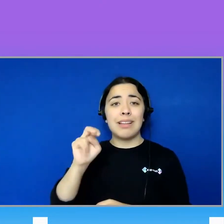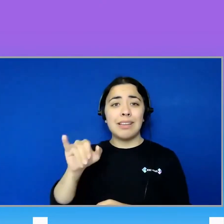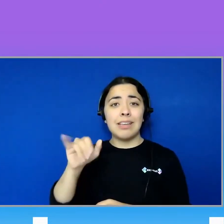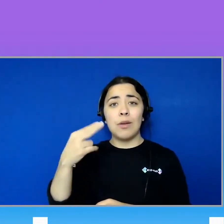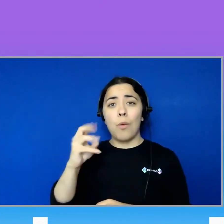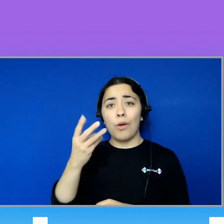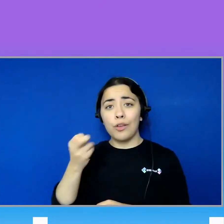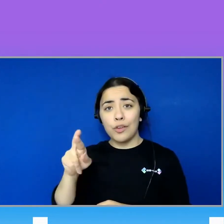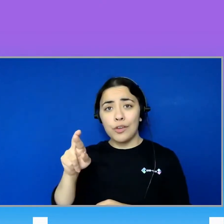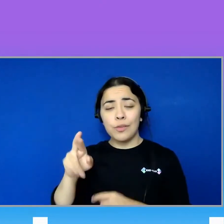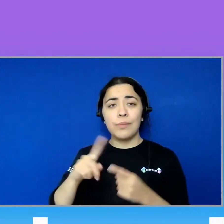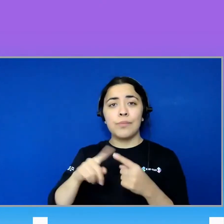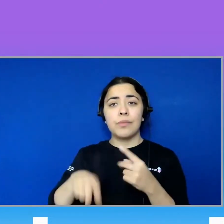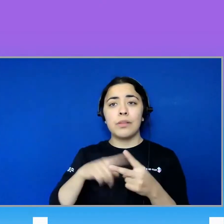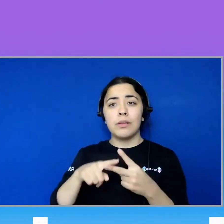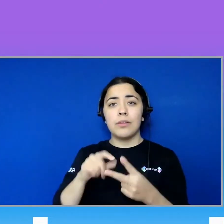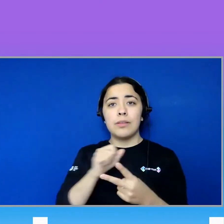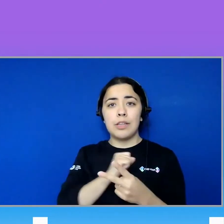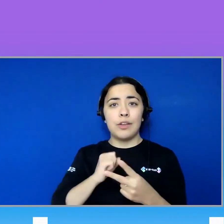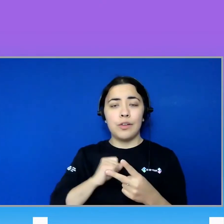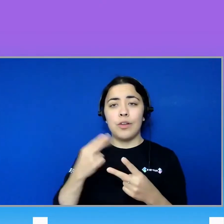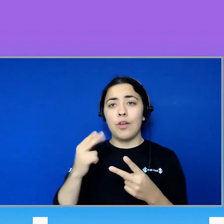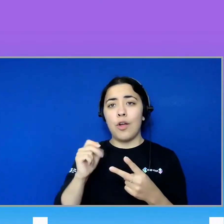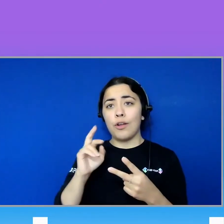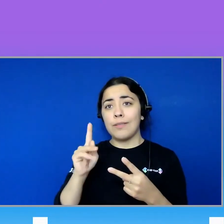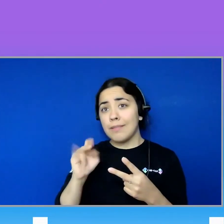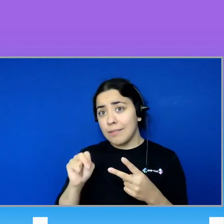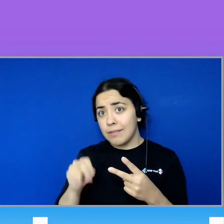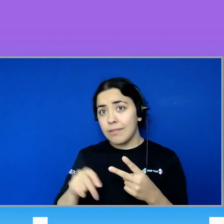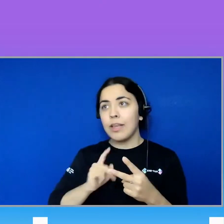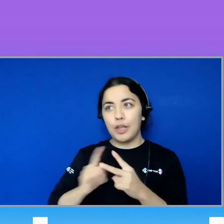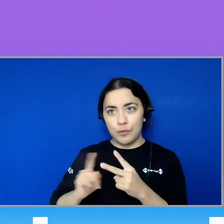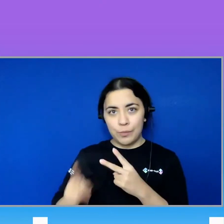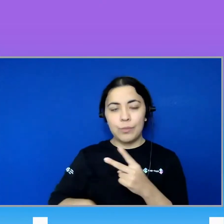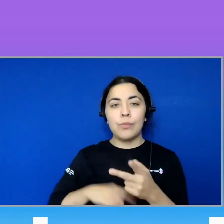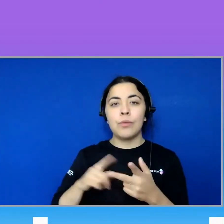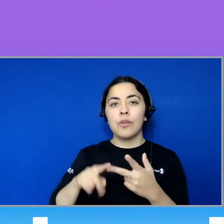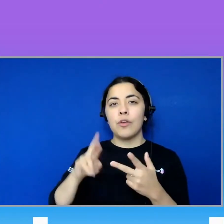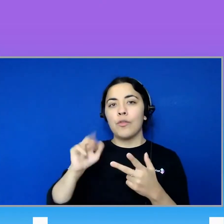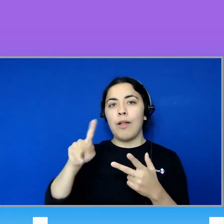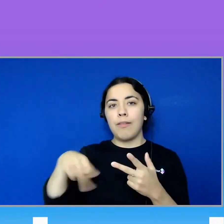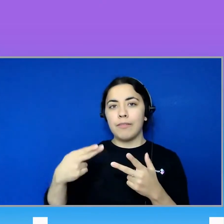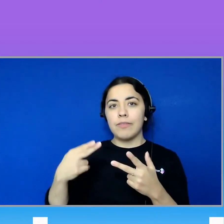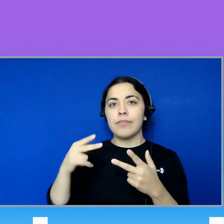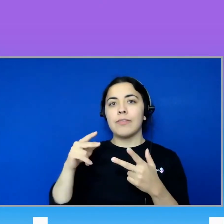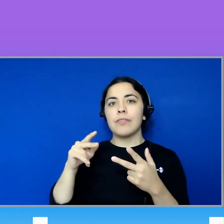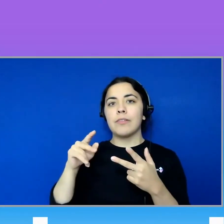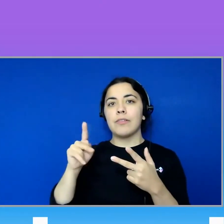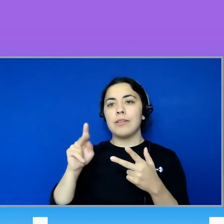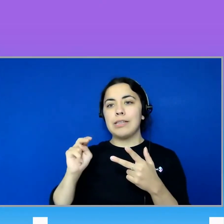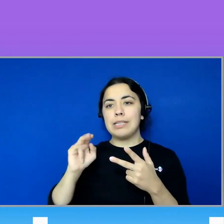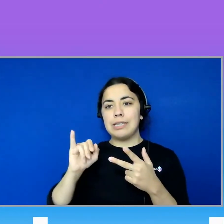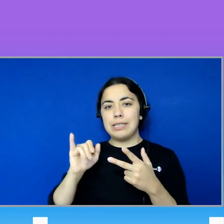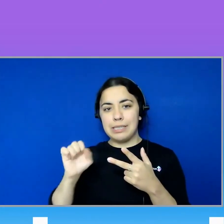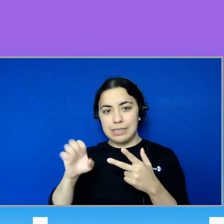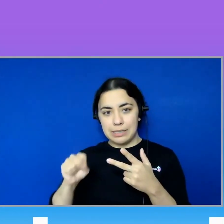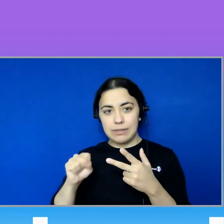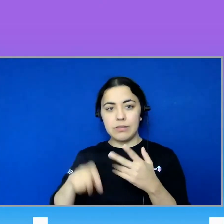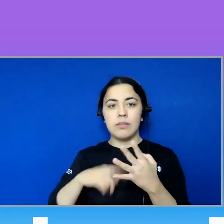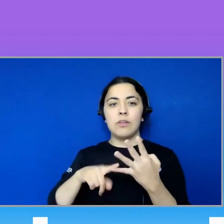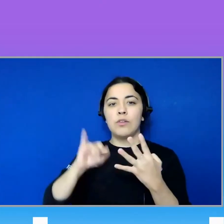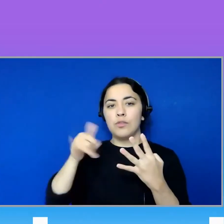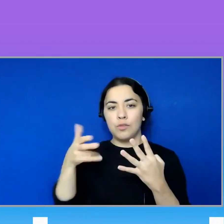Hoyer, Senator Harkin, Ralph